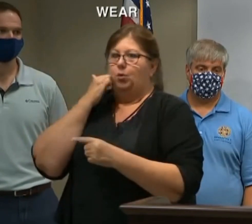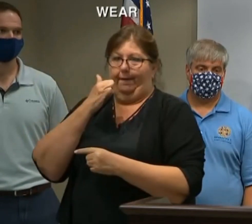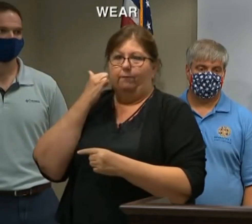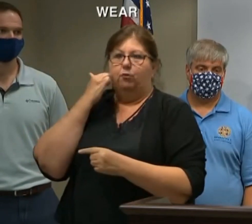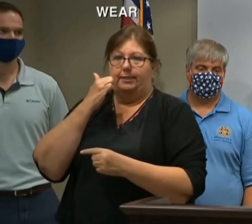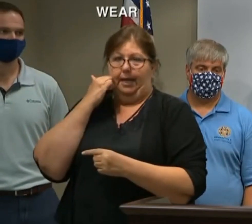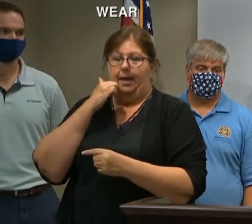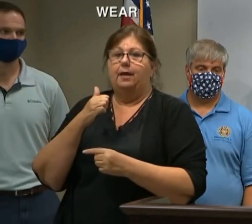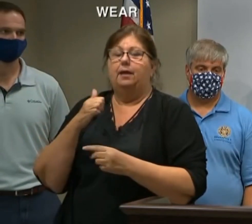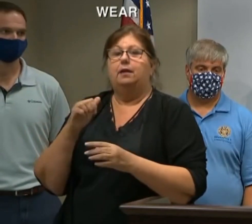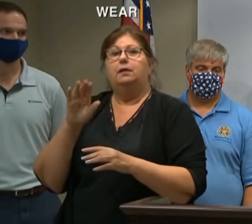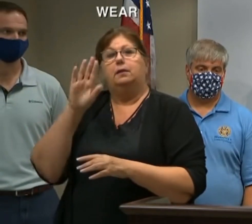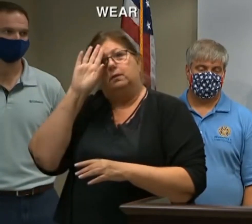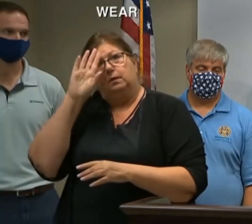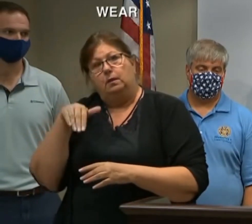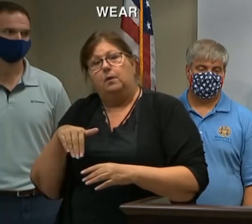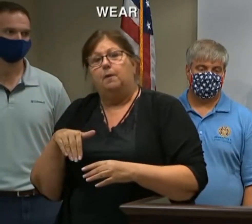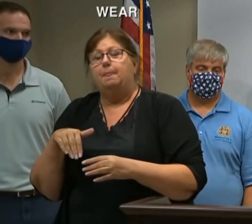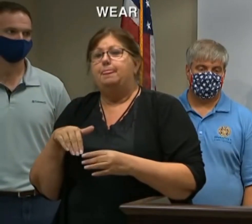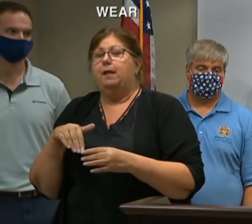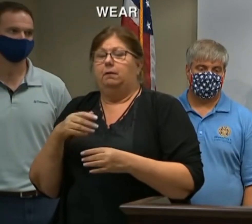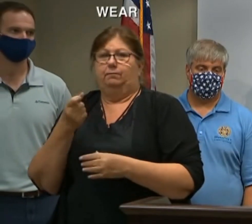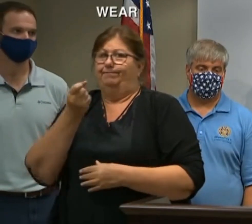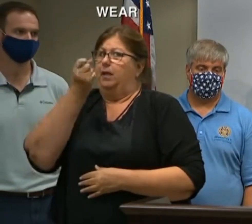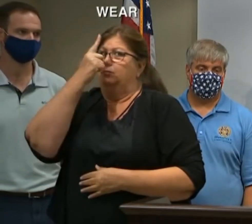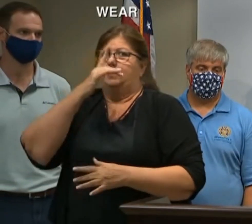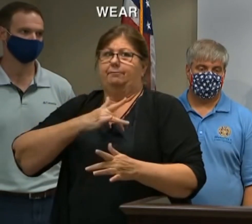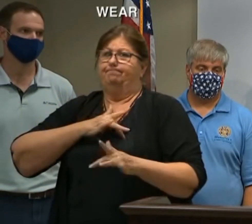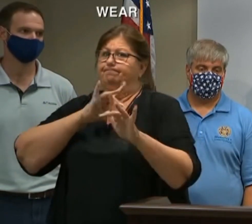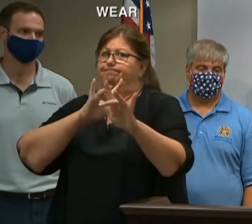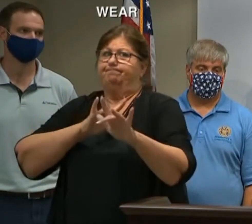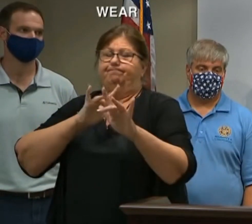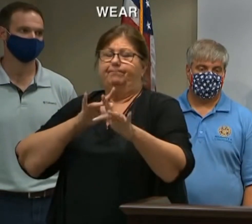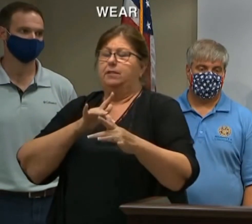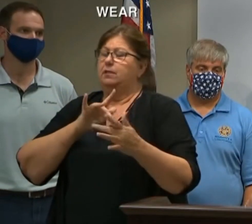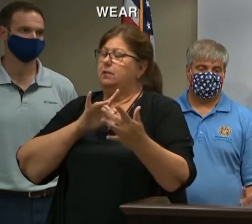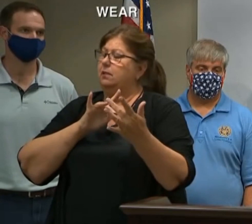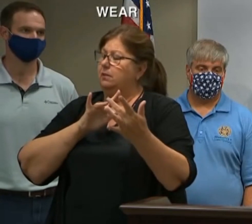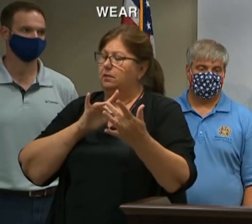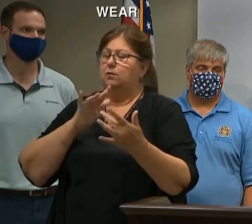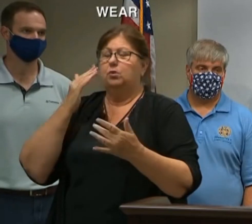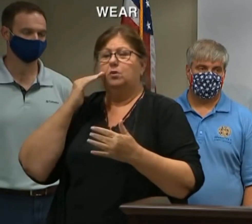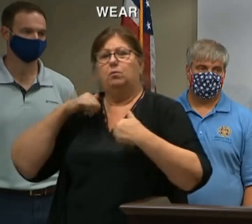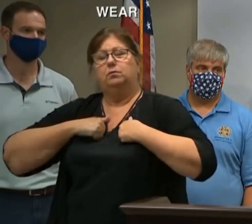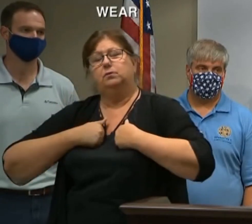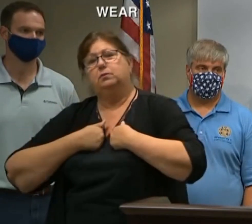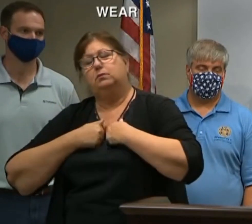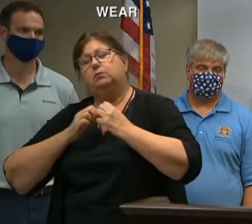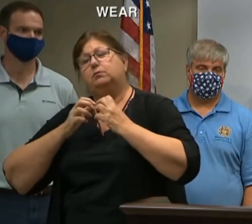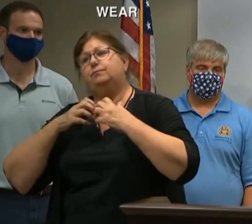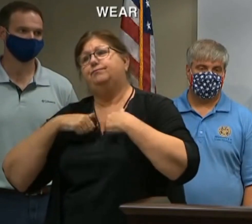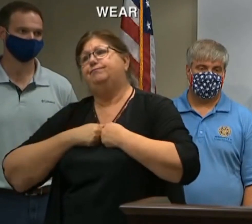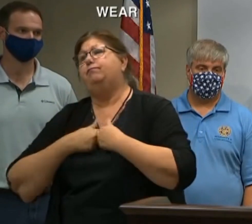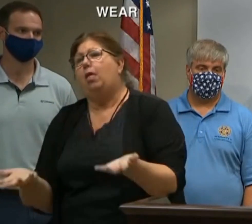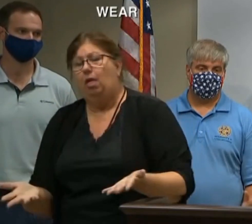is you know it's it is difficult there is fatigue setting in we're going into number of days but courteousness